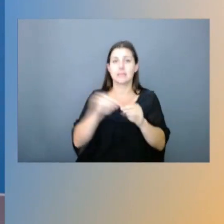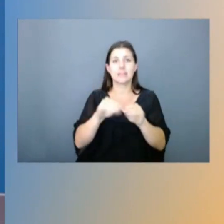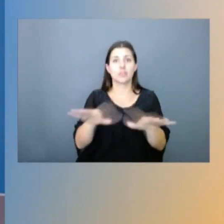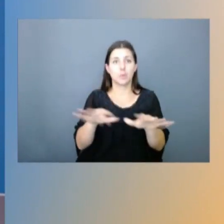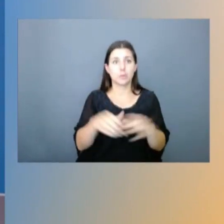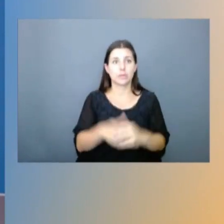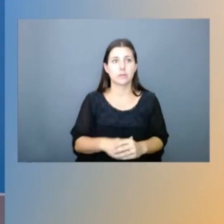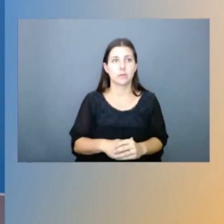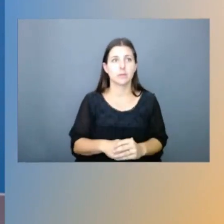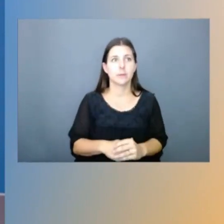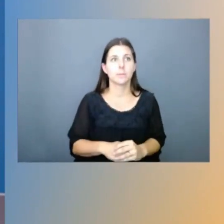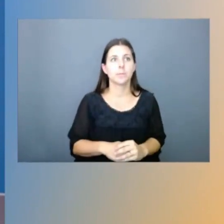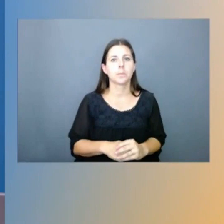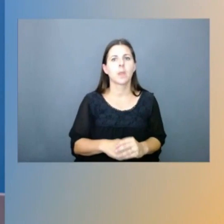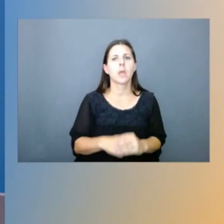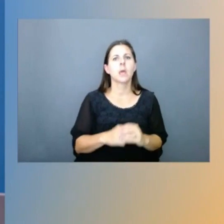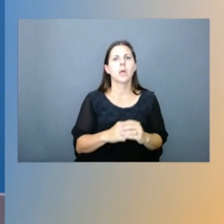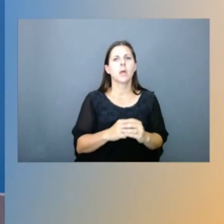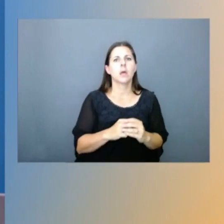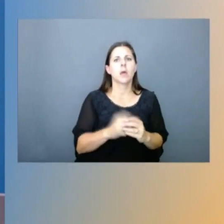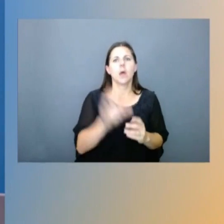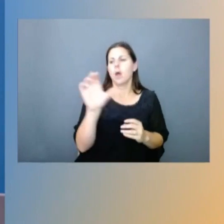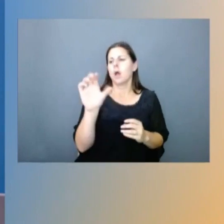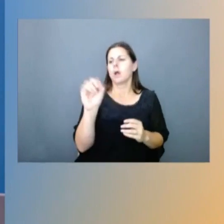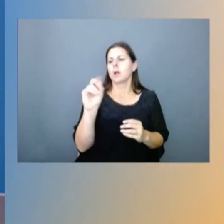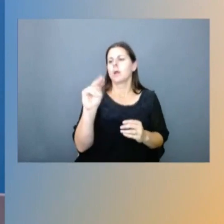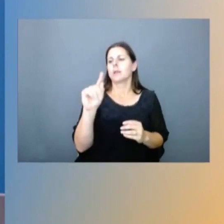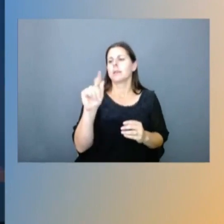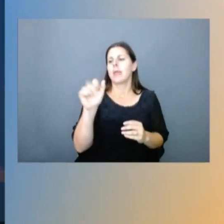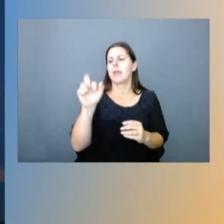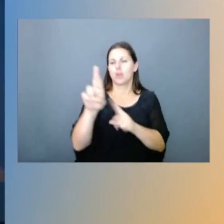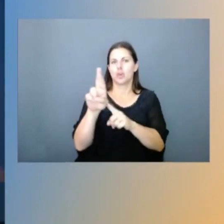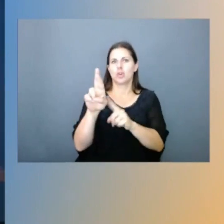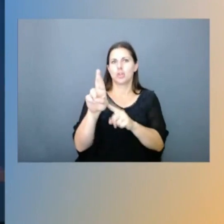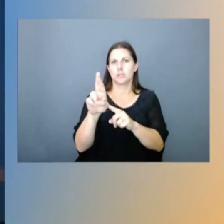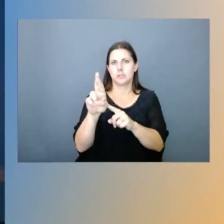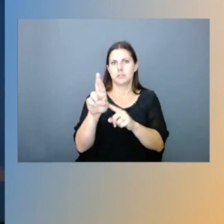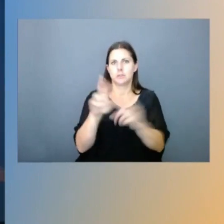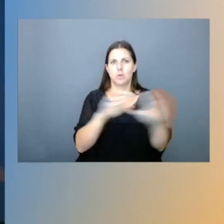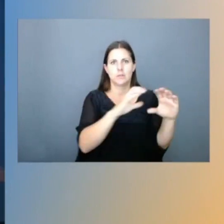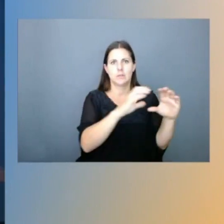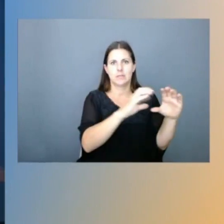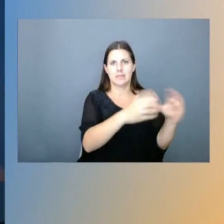Containers is another area I wanna talk about. They're an especially popular way to run workloads on Graviton